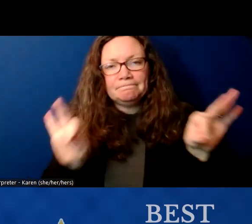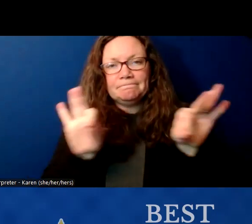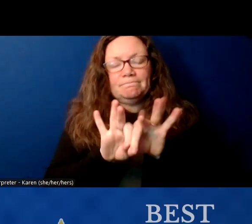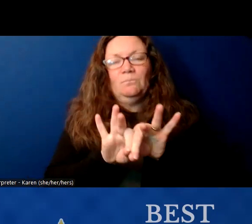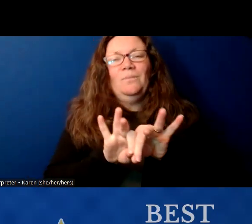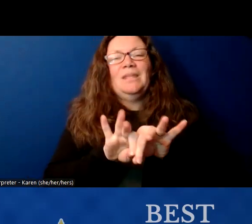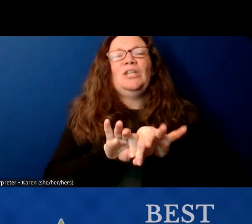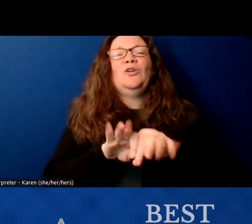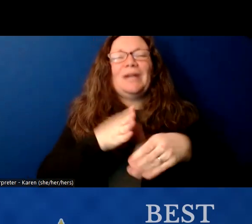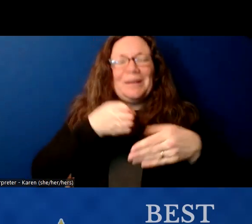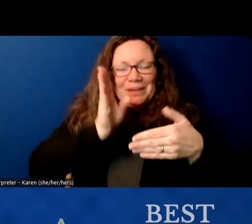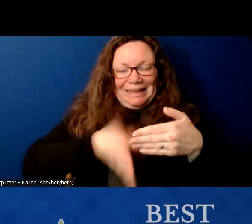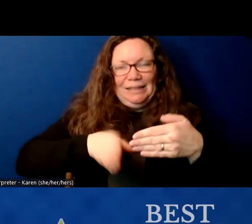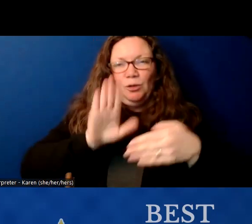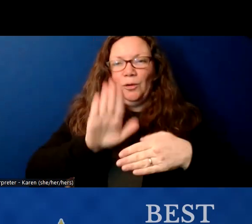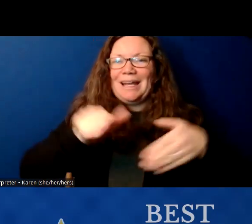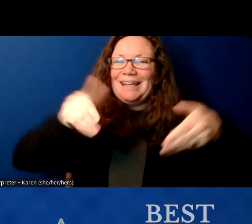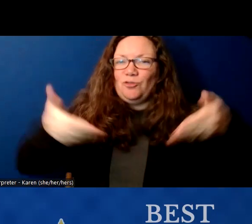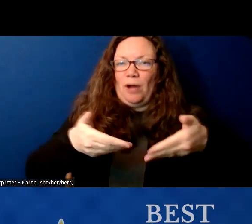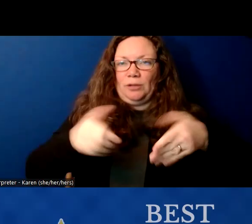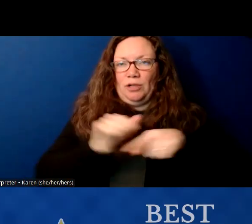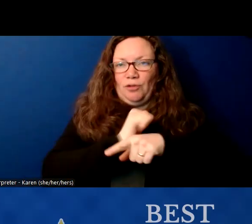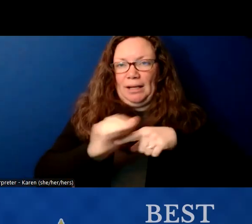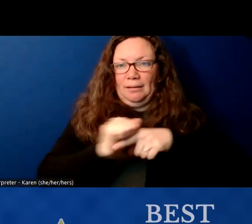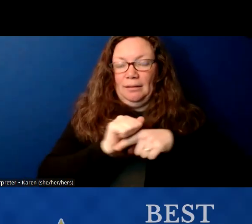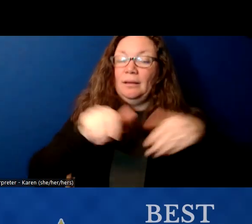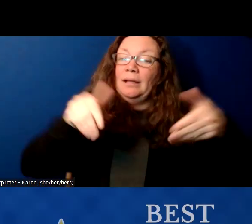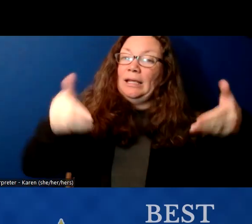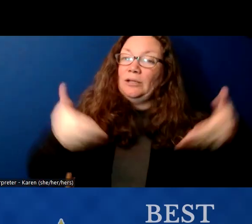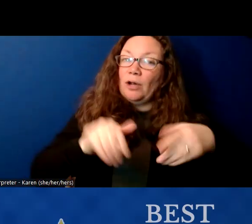The mosaic introductory training courses are mosaic, navigation and terminology,